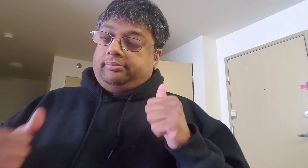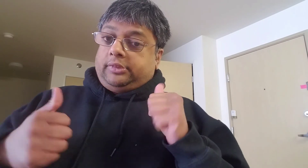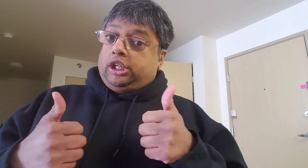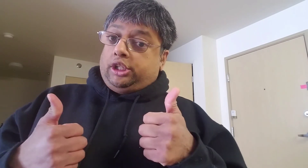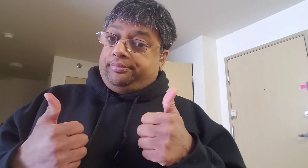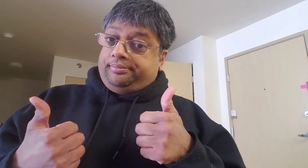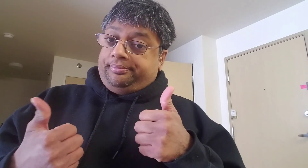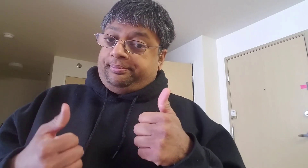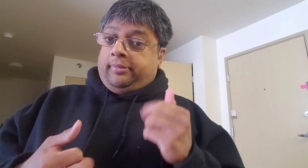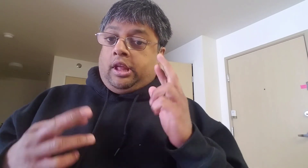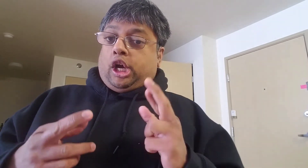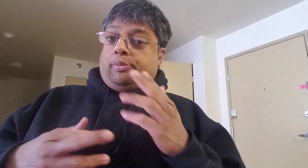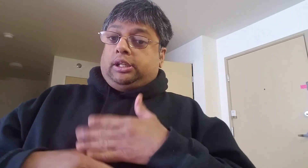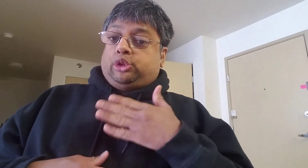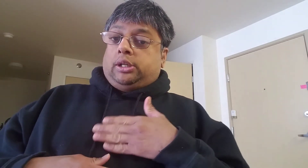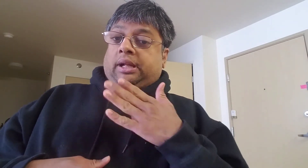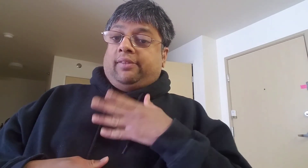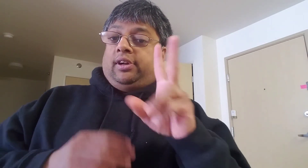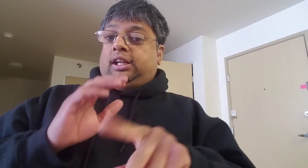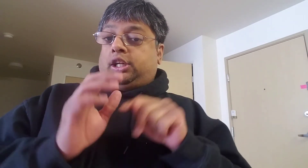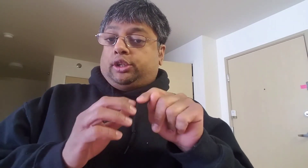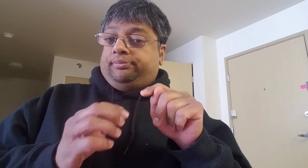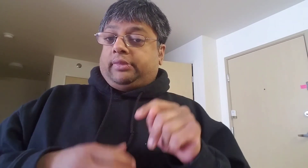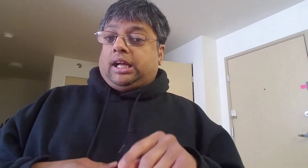Good! hope you've enjoyed my video!